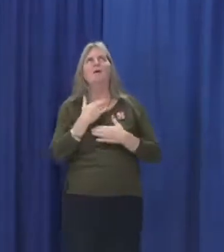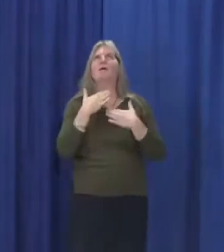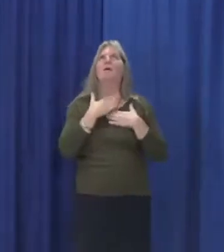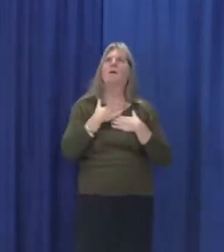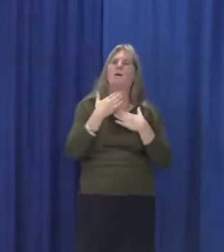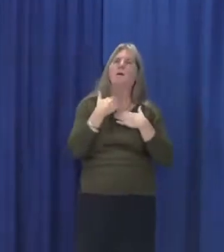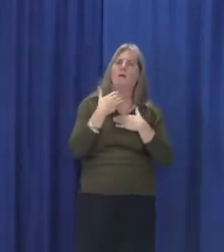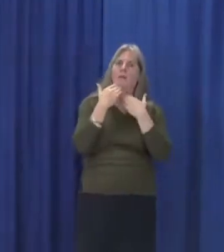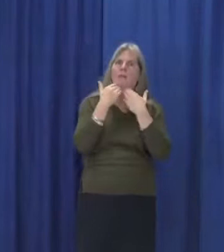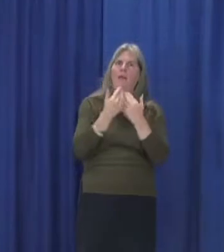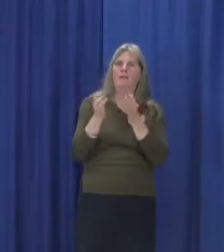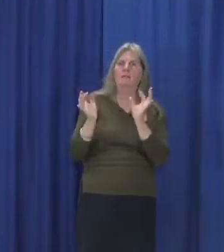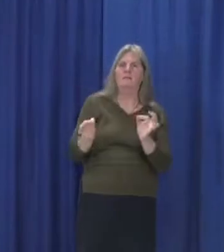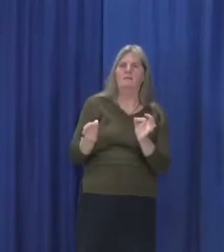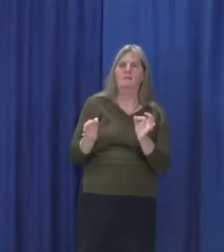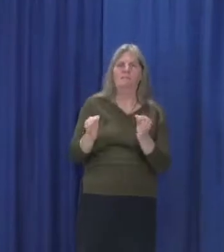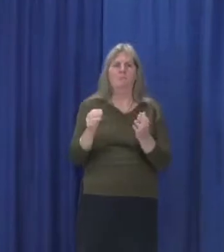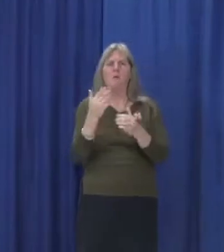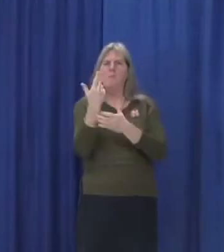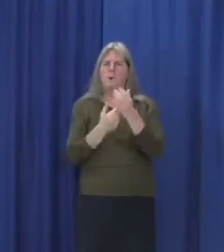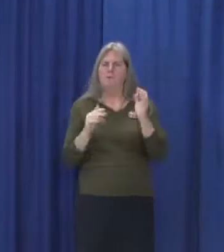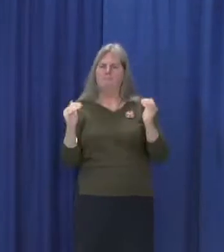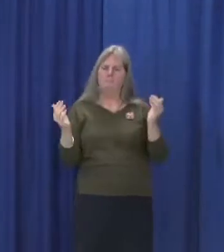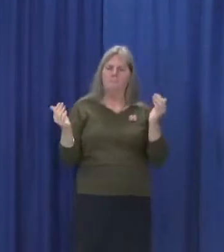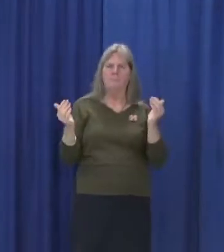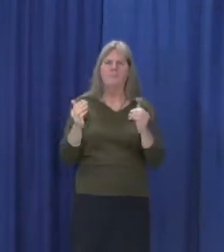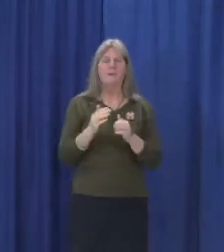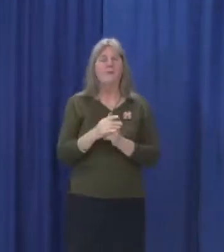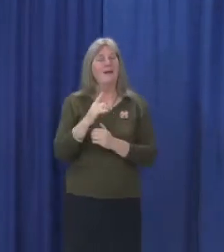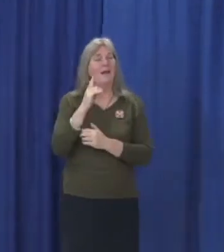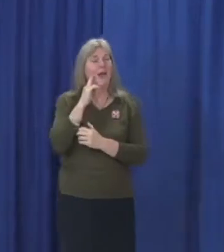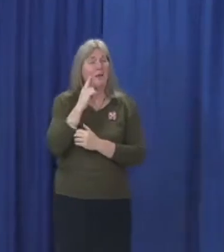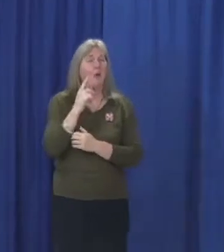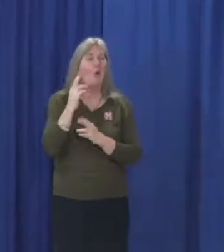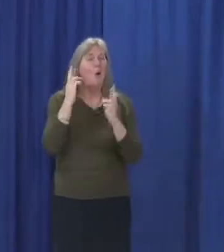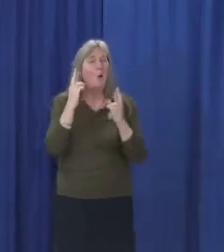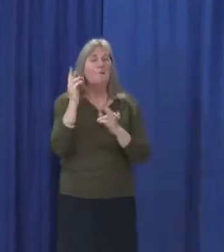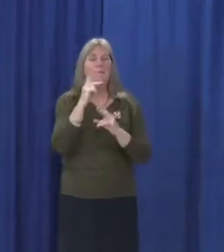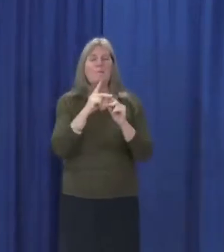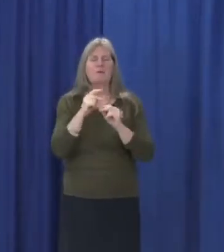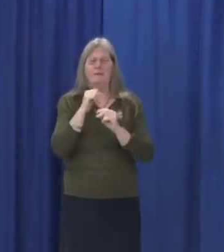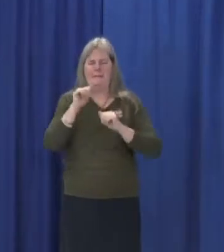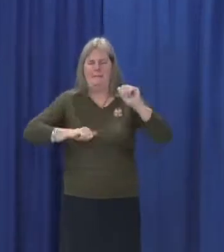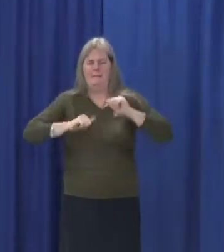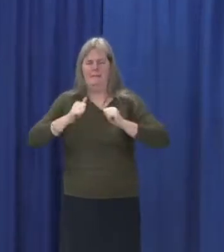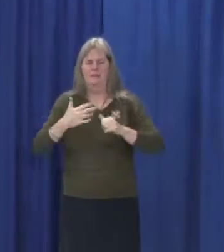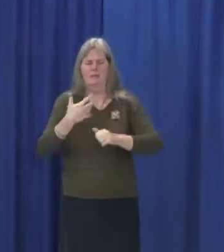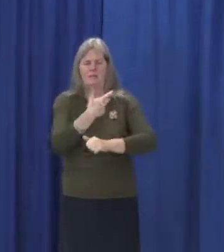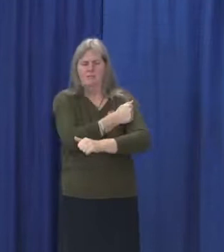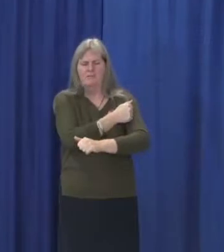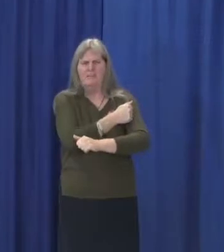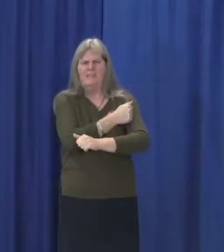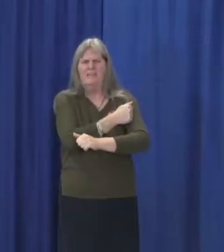My sincere hope is this will prompt vaccine has its into Yukoners to roll up their sleeves.